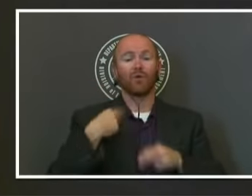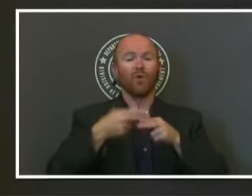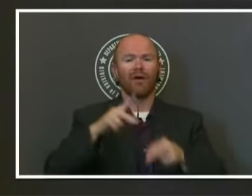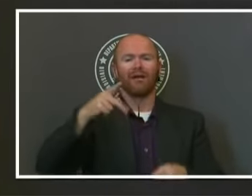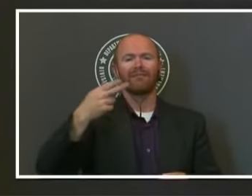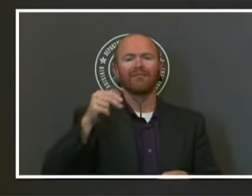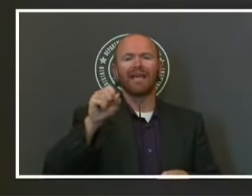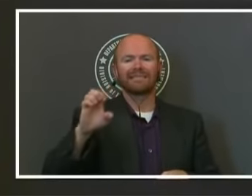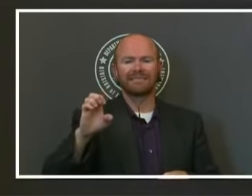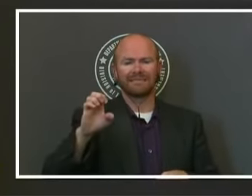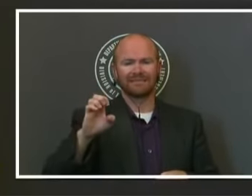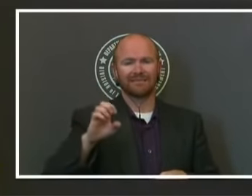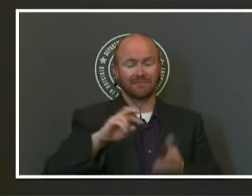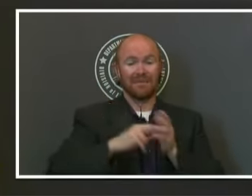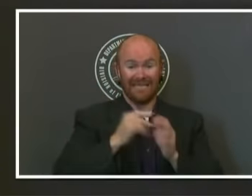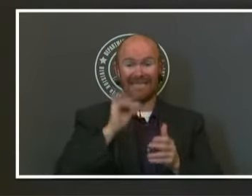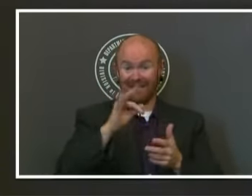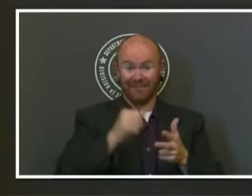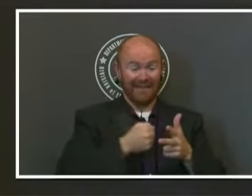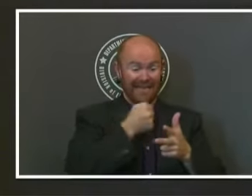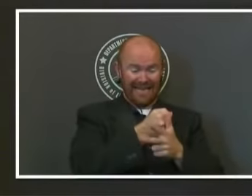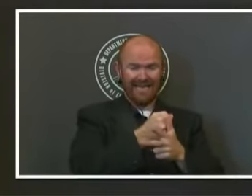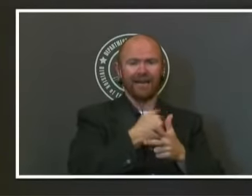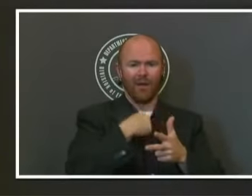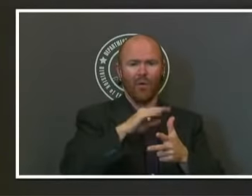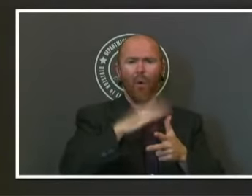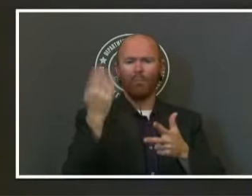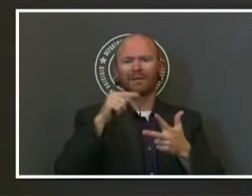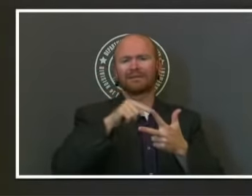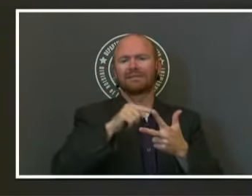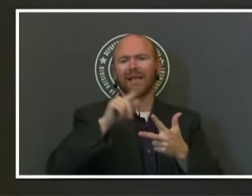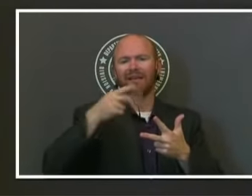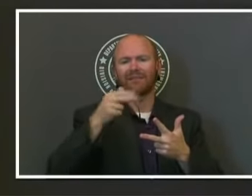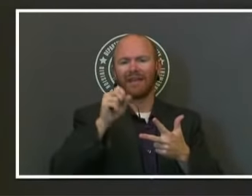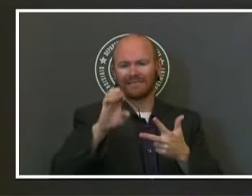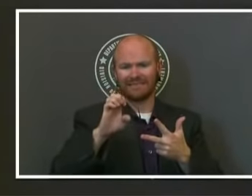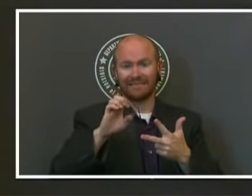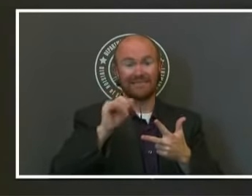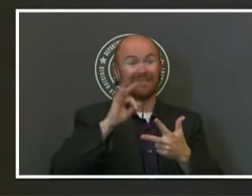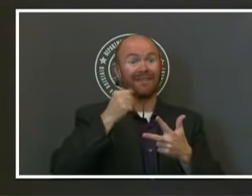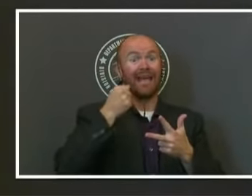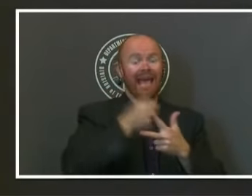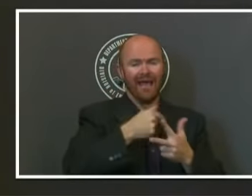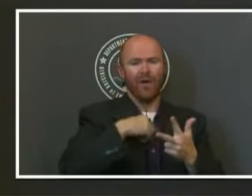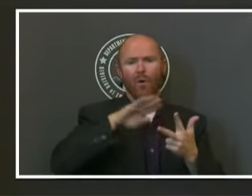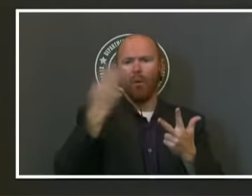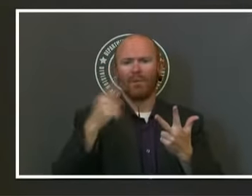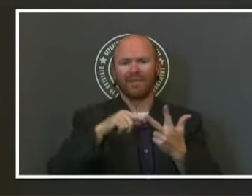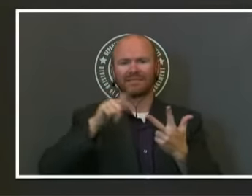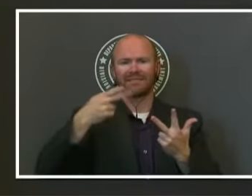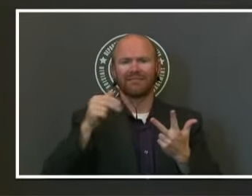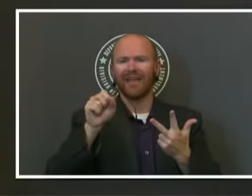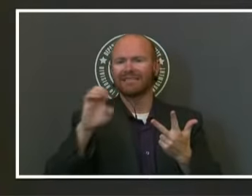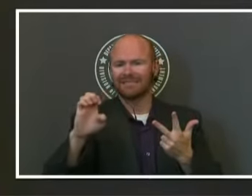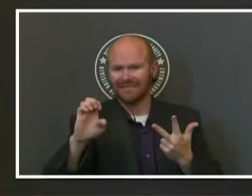accommodate the increasing number of cases in hospitalizations of over